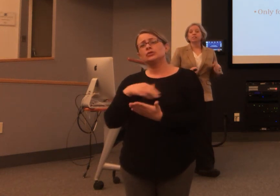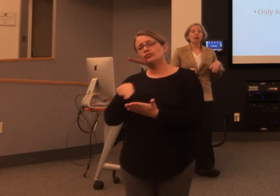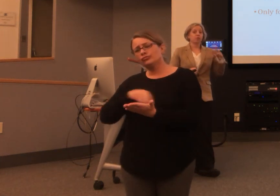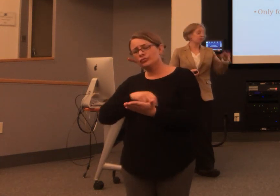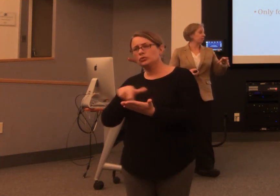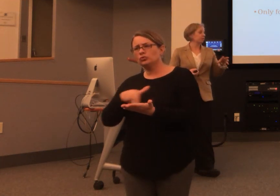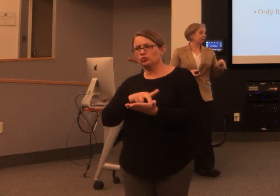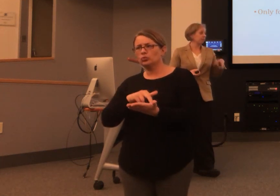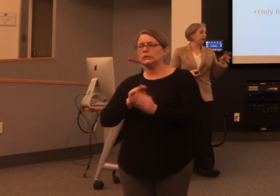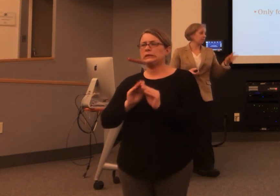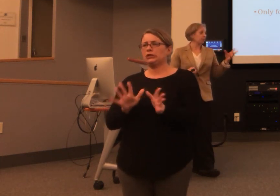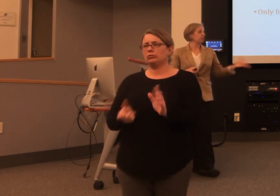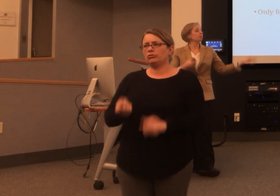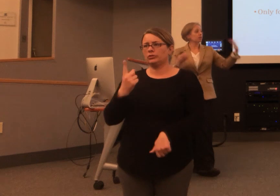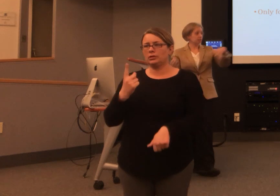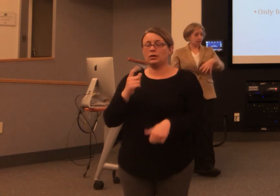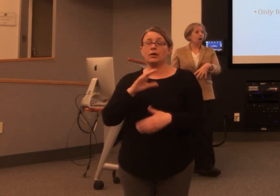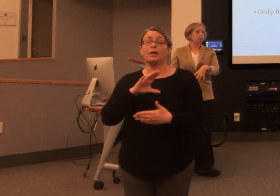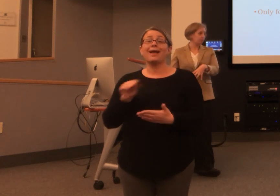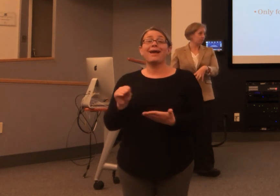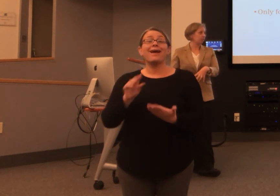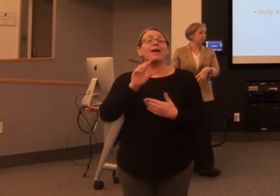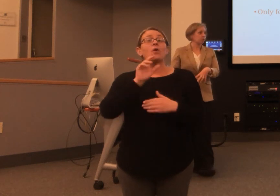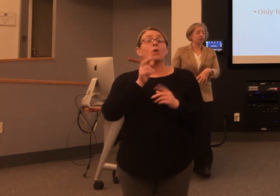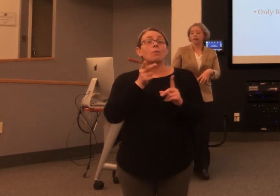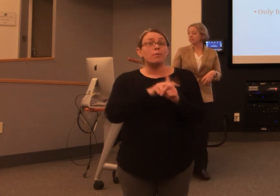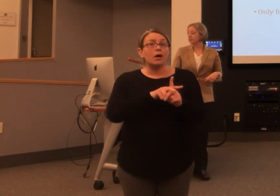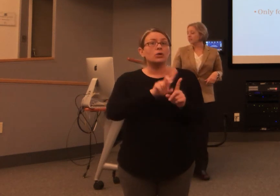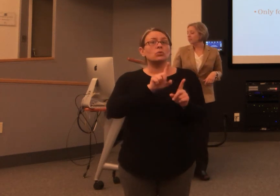It's not for something for like Blackboard, CMS, that complements an in-person class.